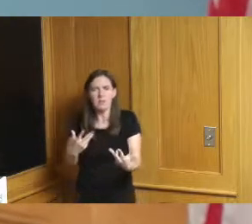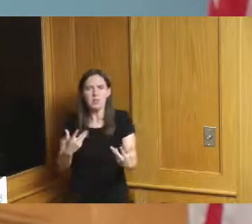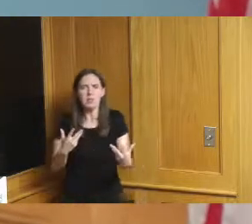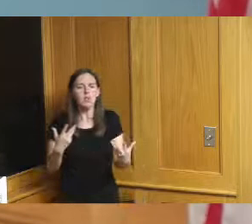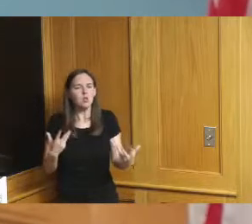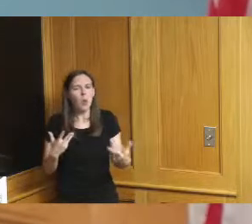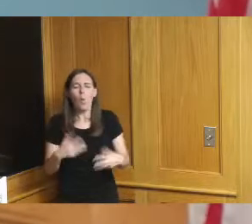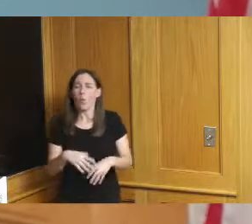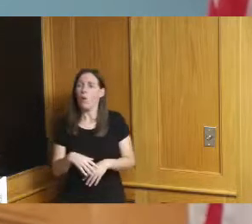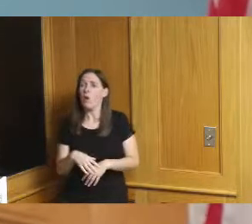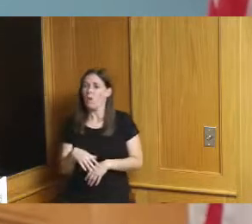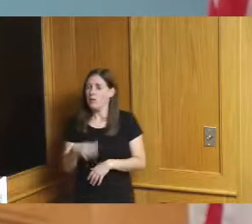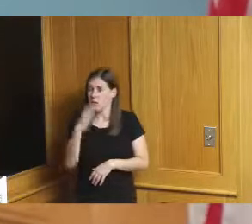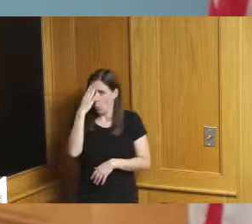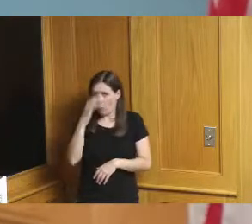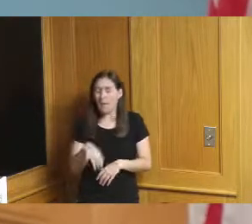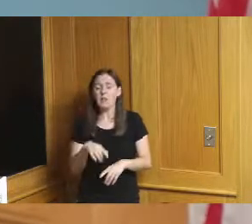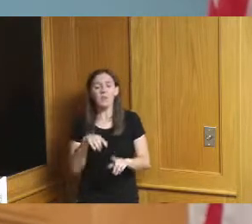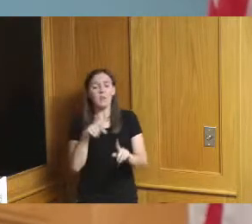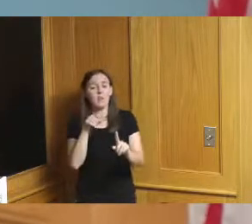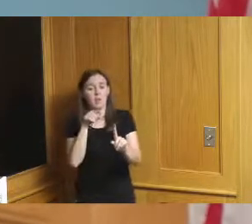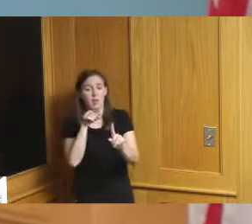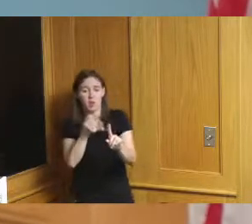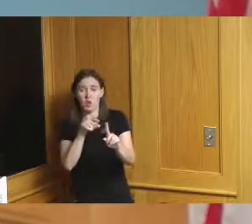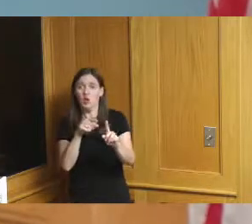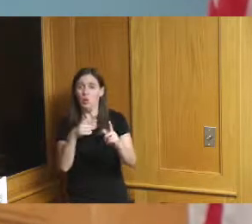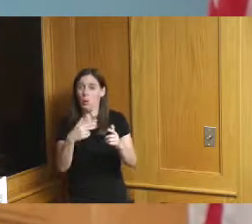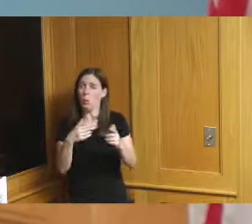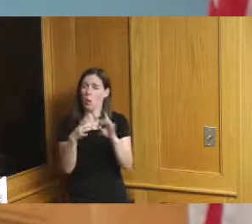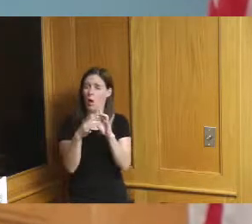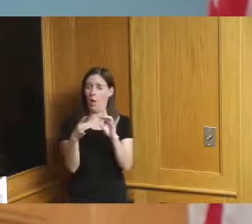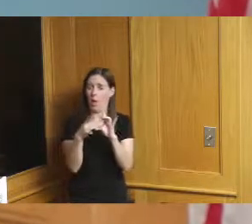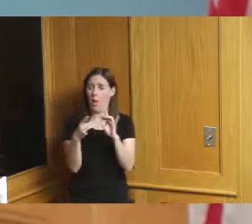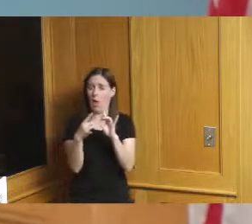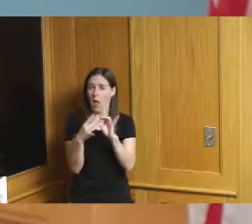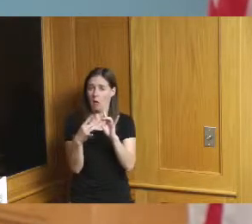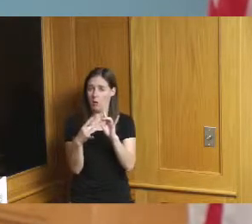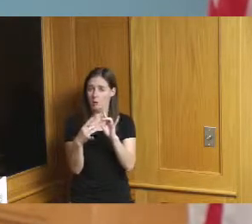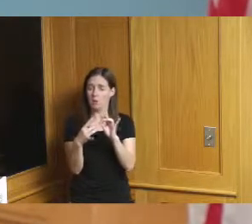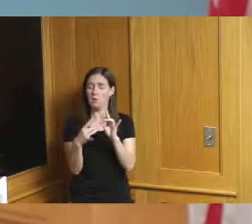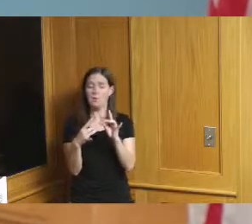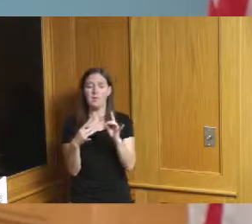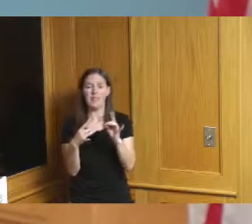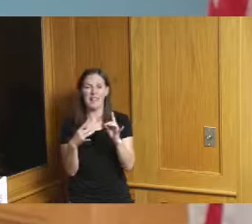you have an atta you having a comment section after the contract was signed am i correct or